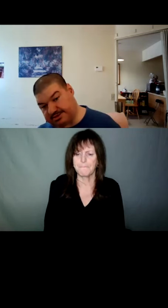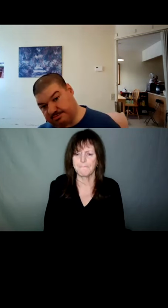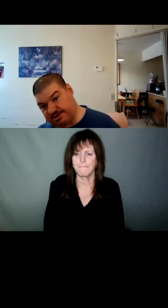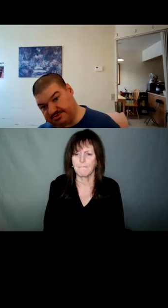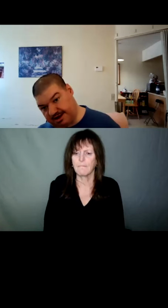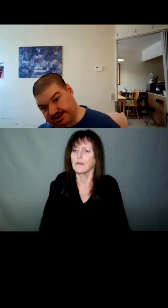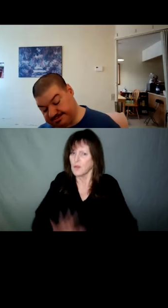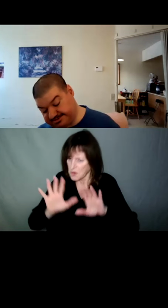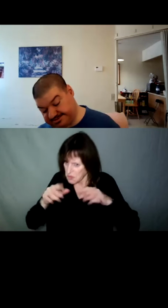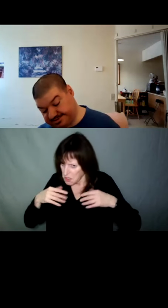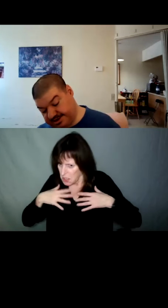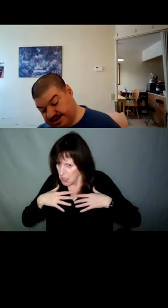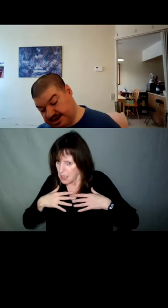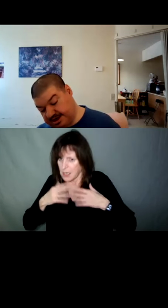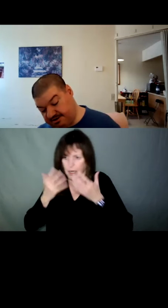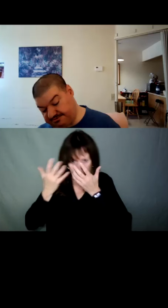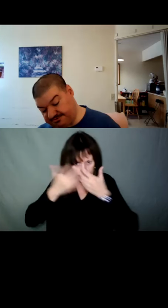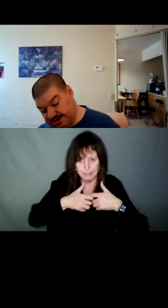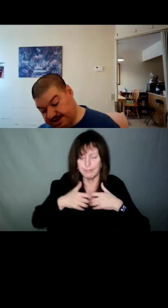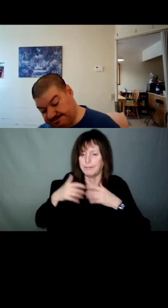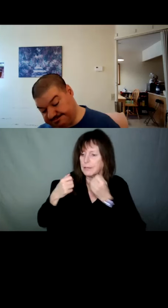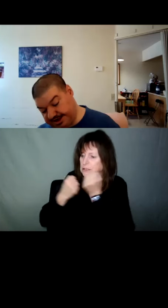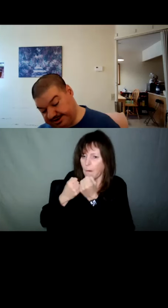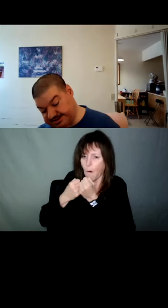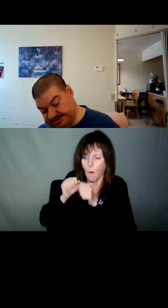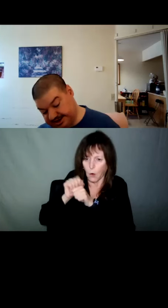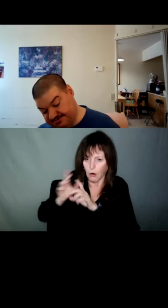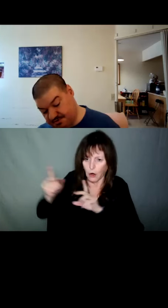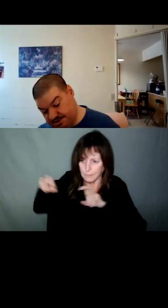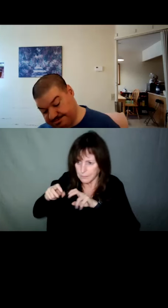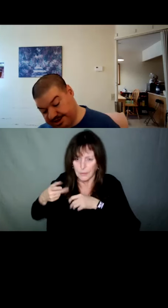I had to arrange